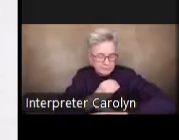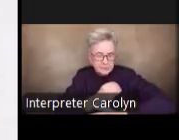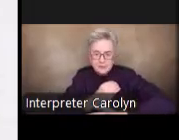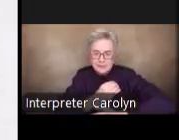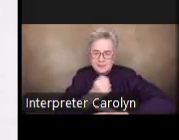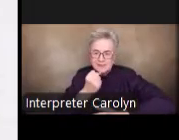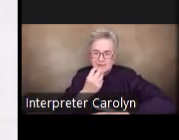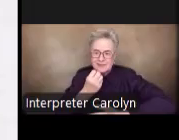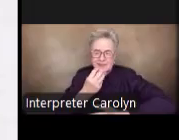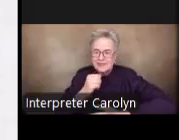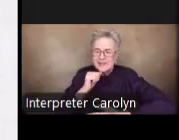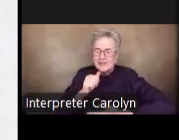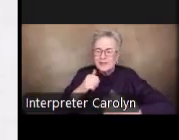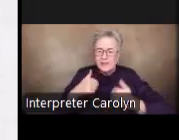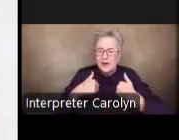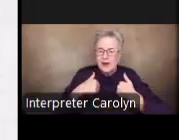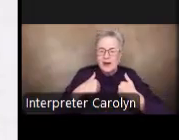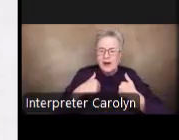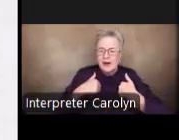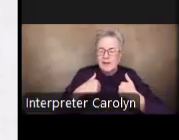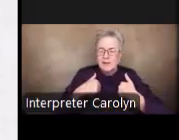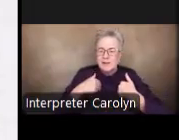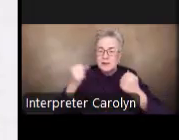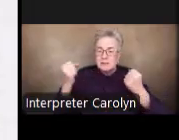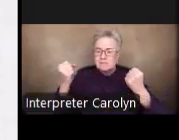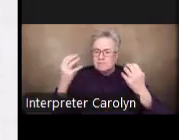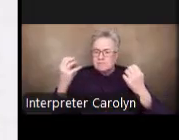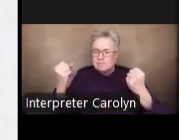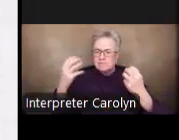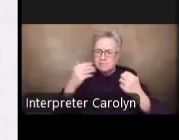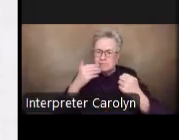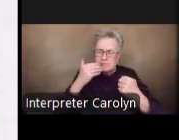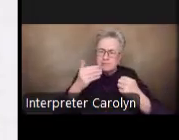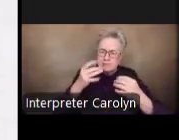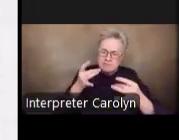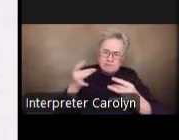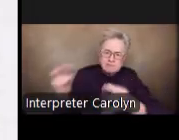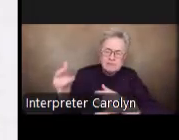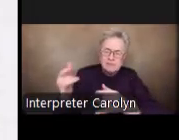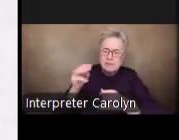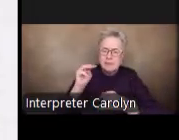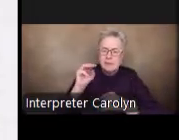You don't have that fluent language model that we would hope to see.